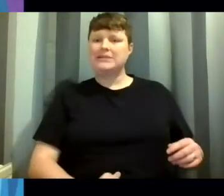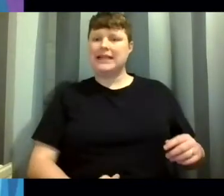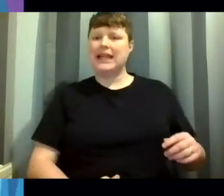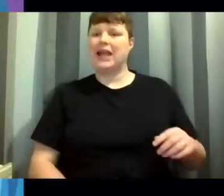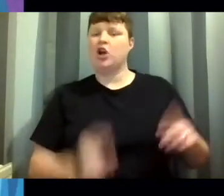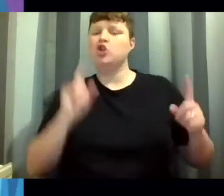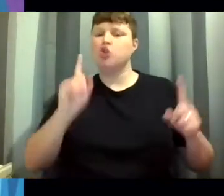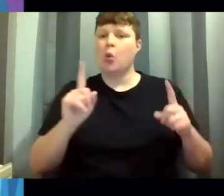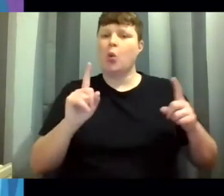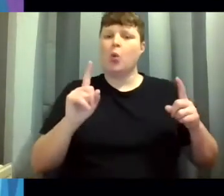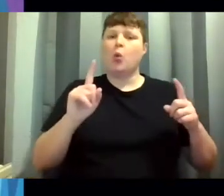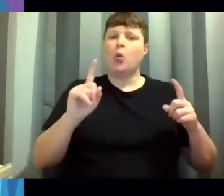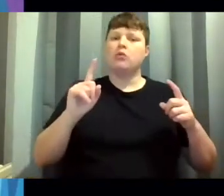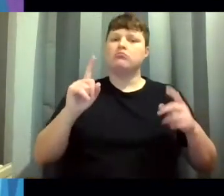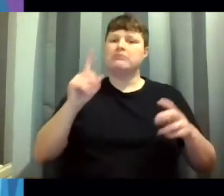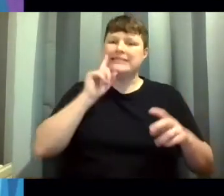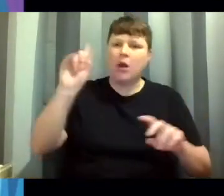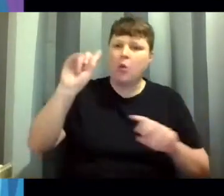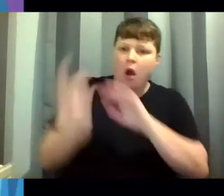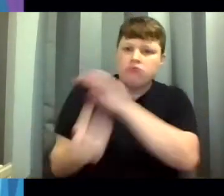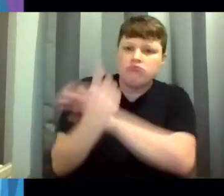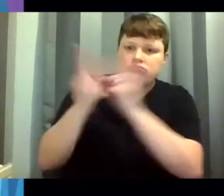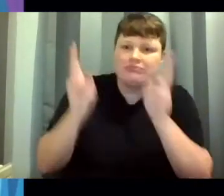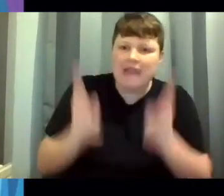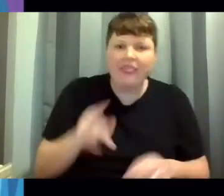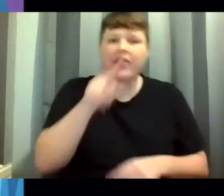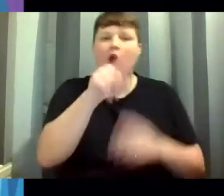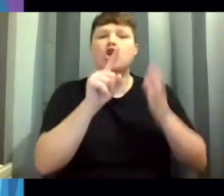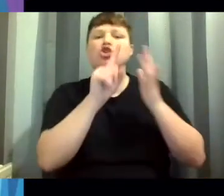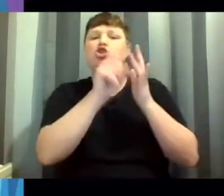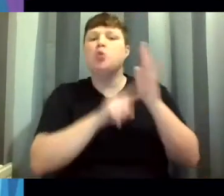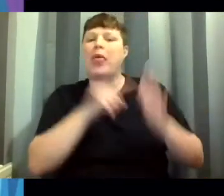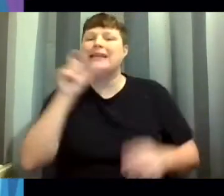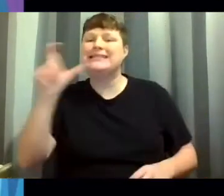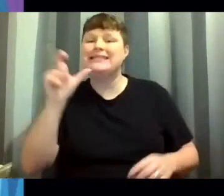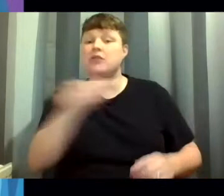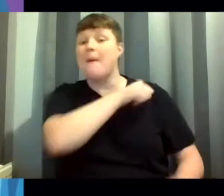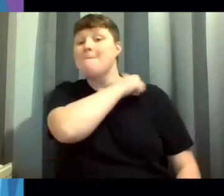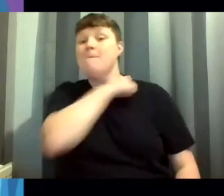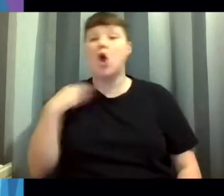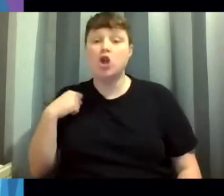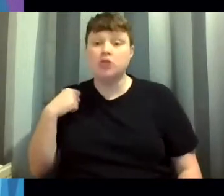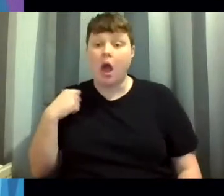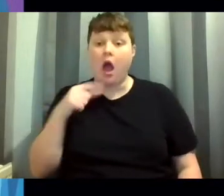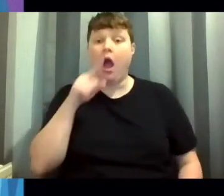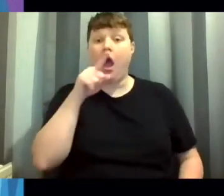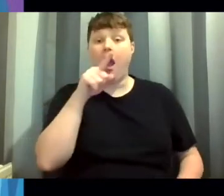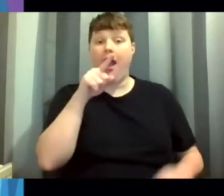the cause of death was in Julius Caesar's murder - where he was killed by his rival senators - and